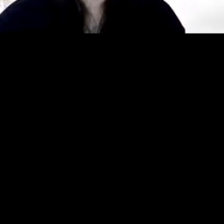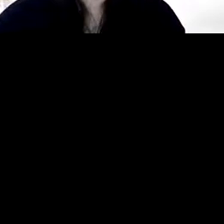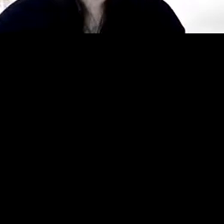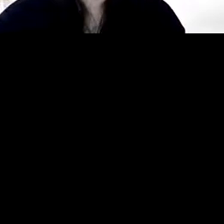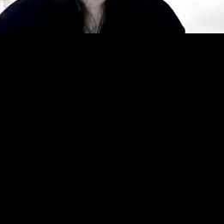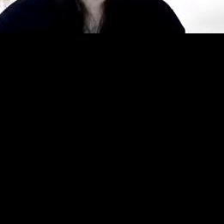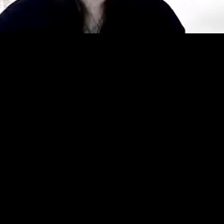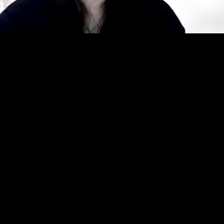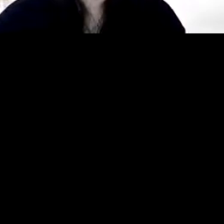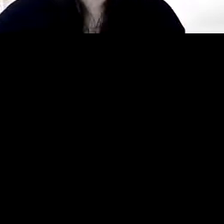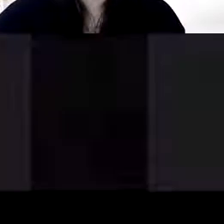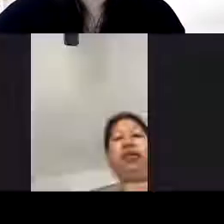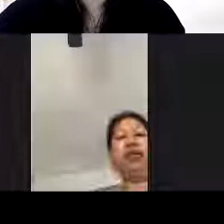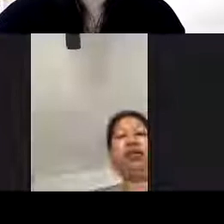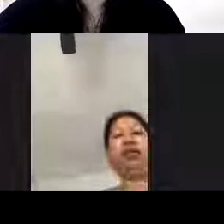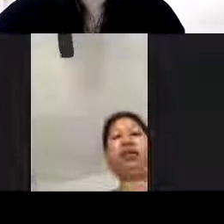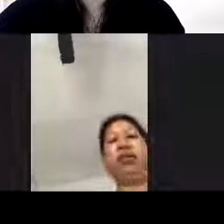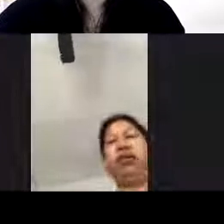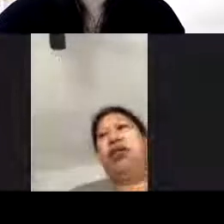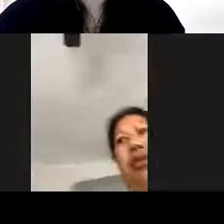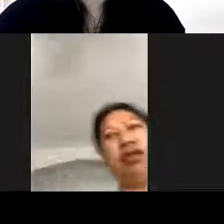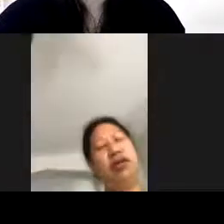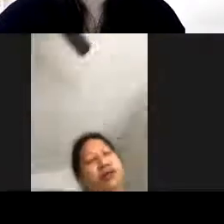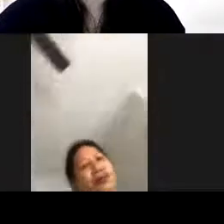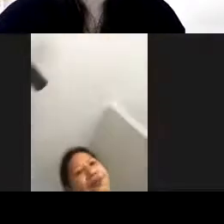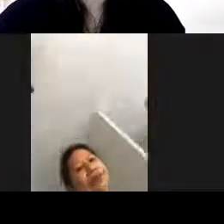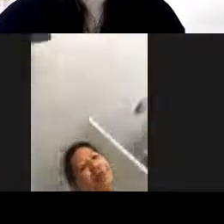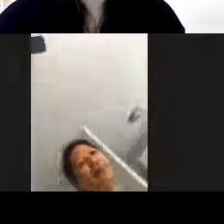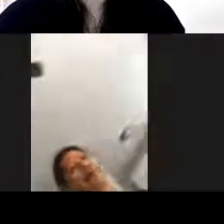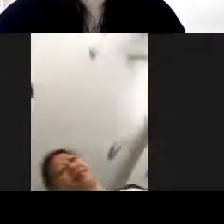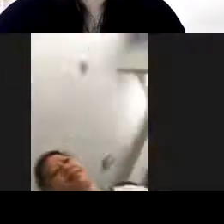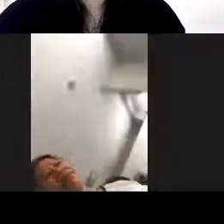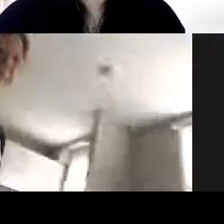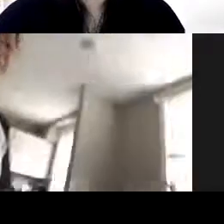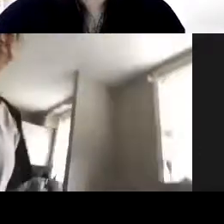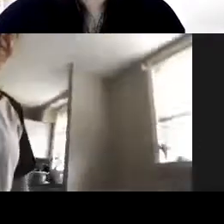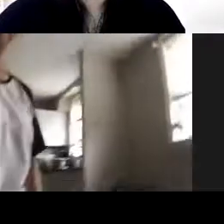Today's Mandarin interpreter is Agnes Collison of the Chinatown Disability Advocacy Project.